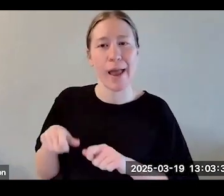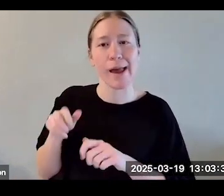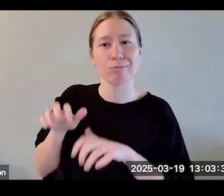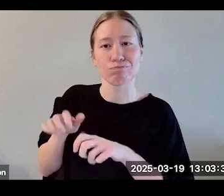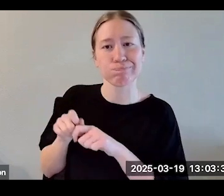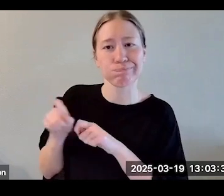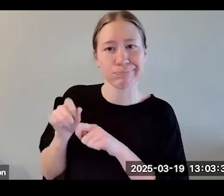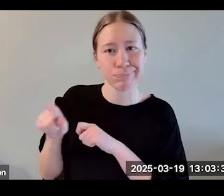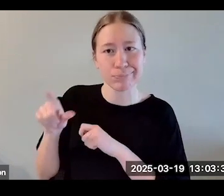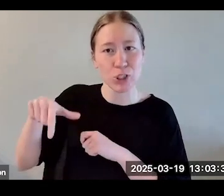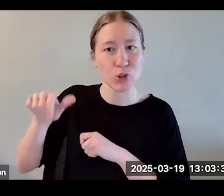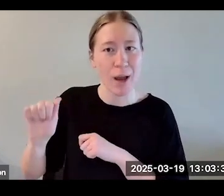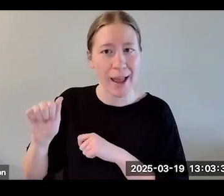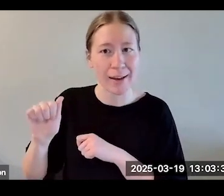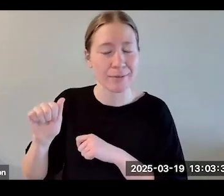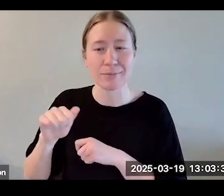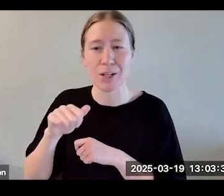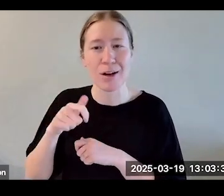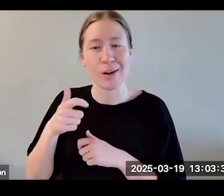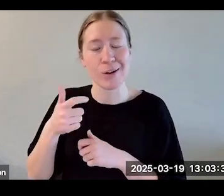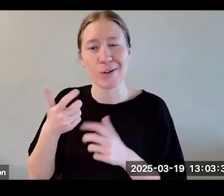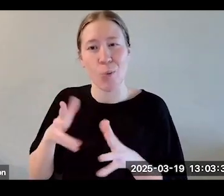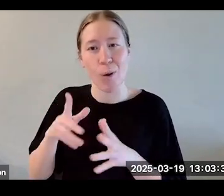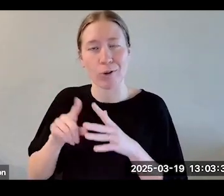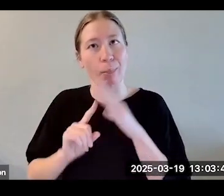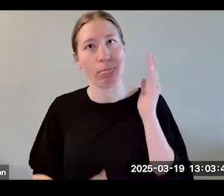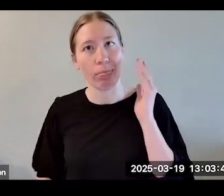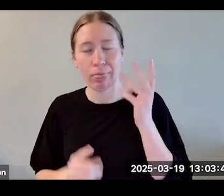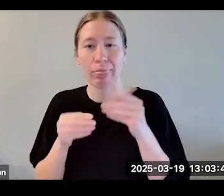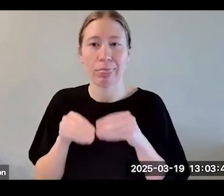as you wait to the end to discuss it. So, yeah, use that Q&A feature.